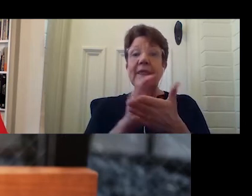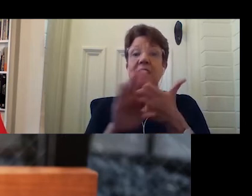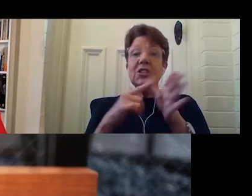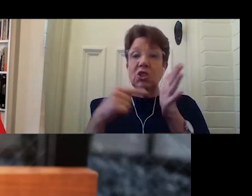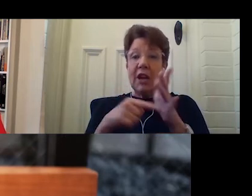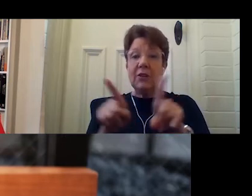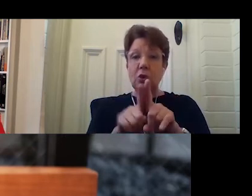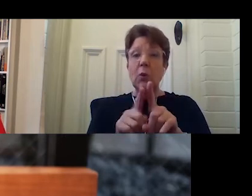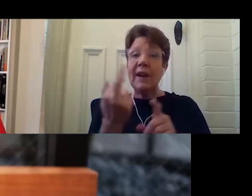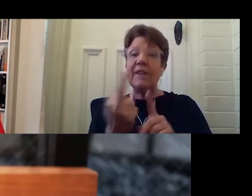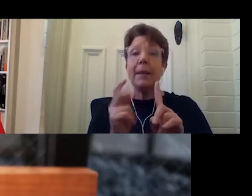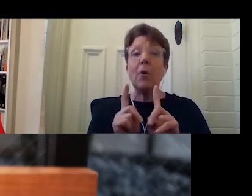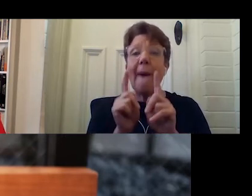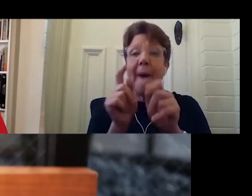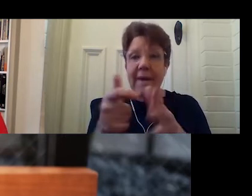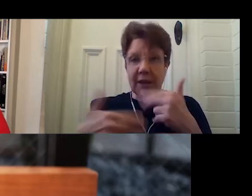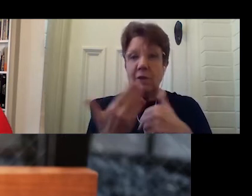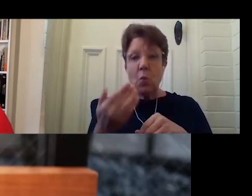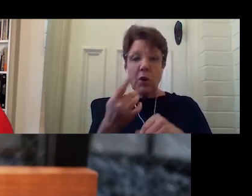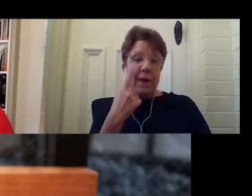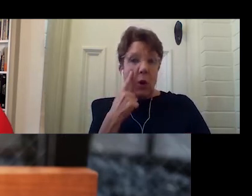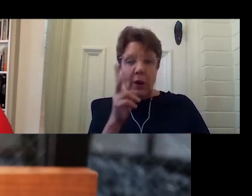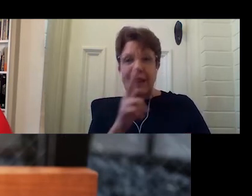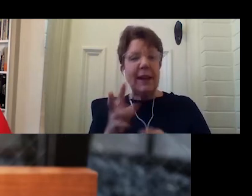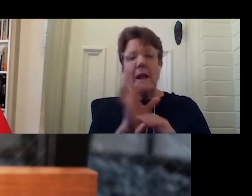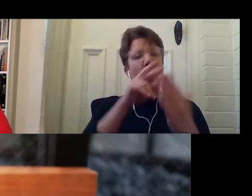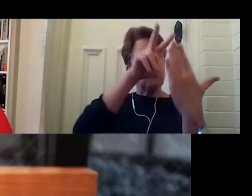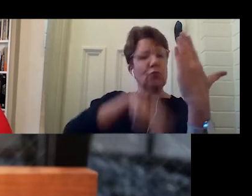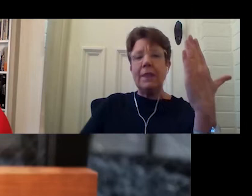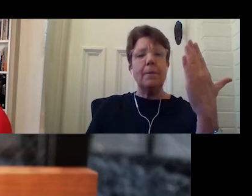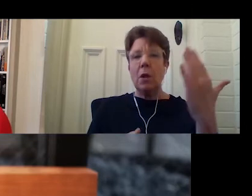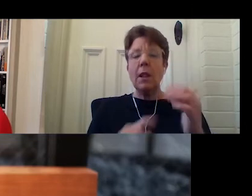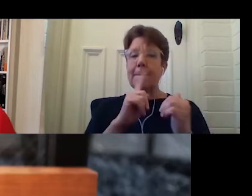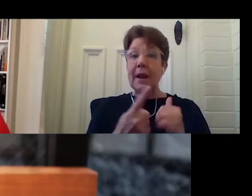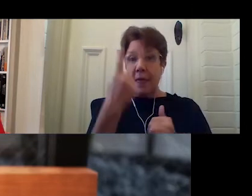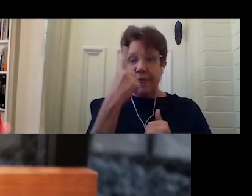afterwards if you need to follow them up. I won't read them all them